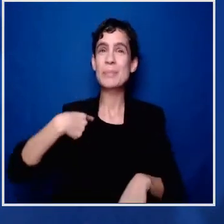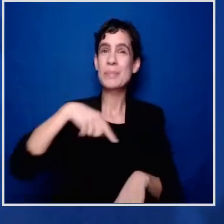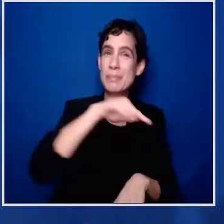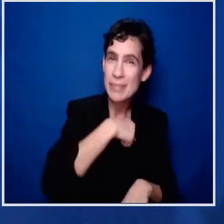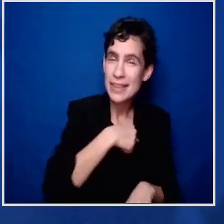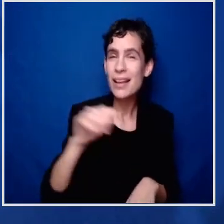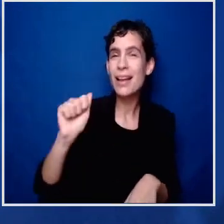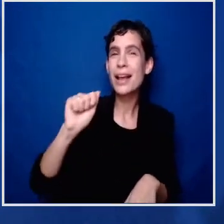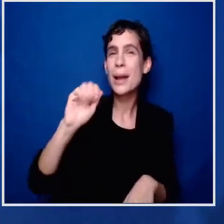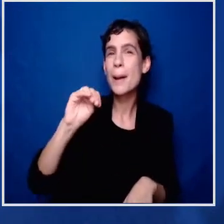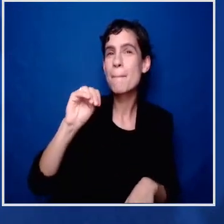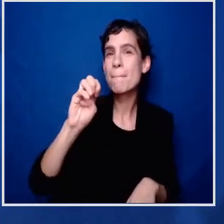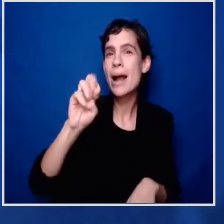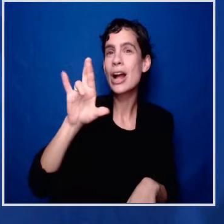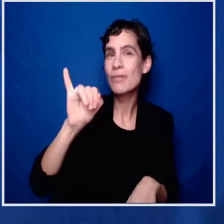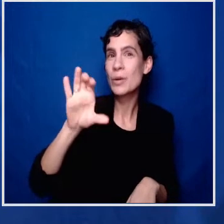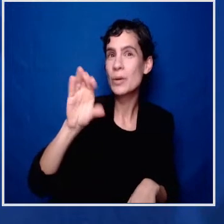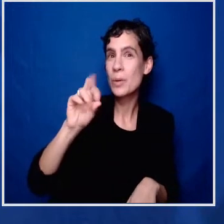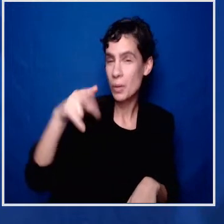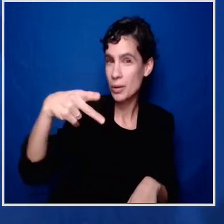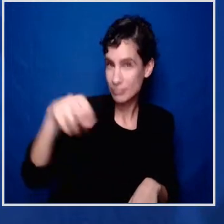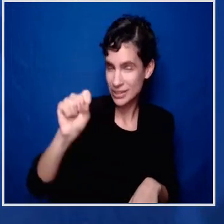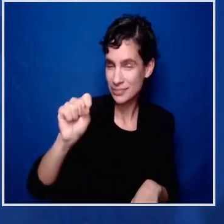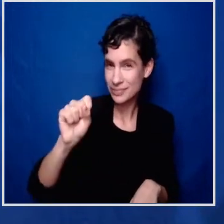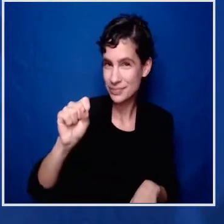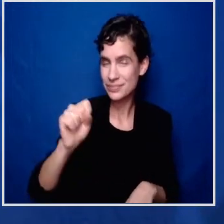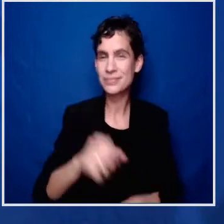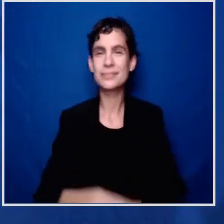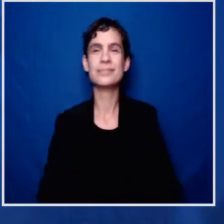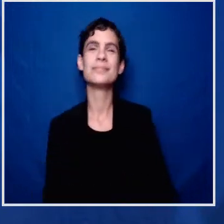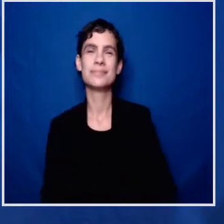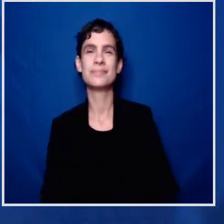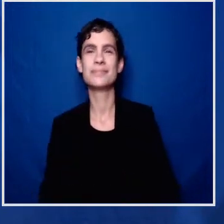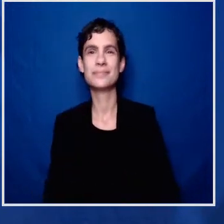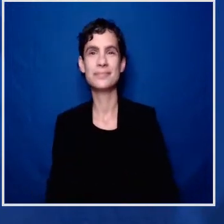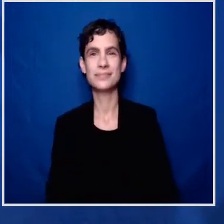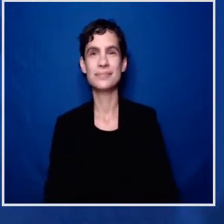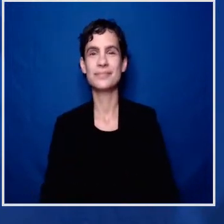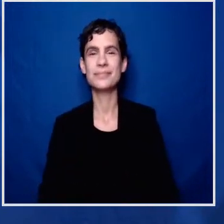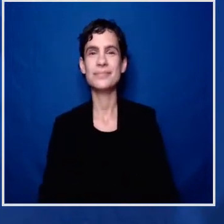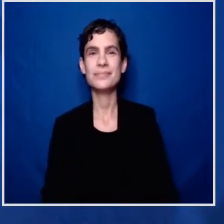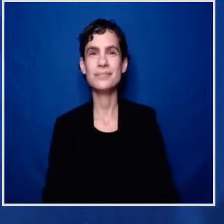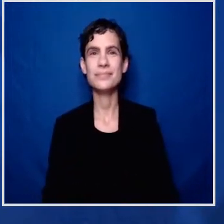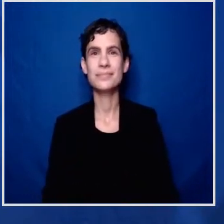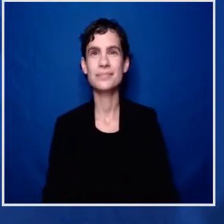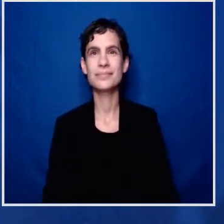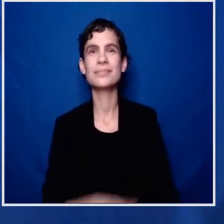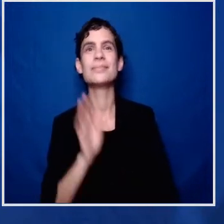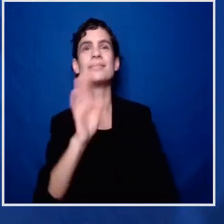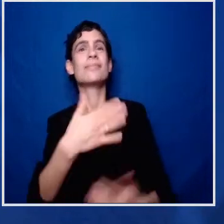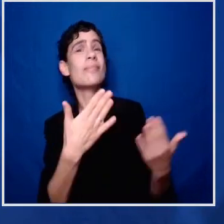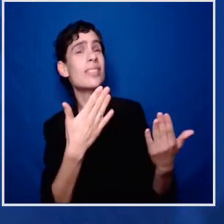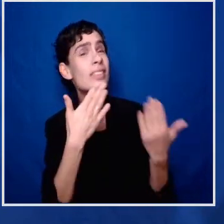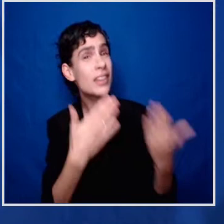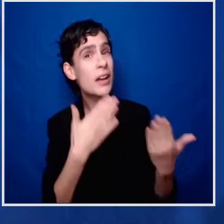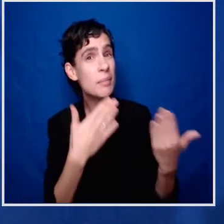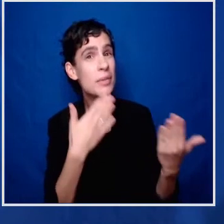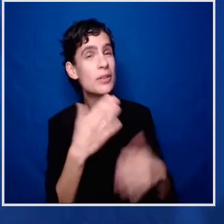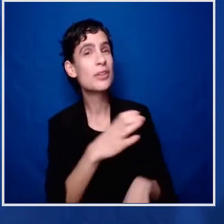WE ARE AMERICORPS.